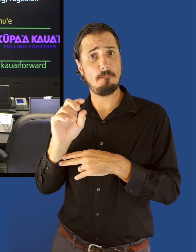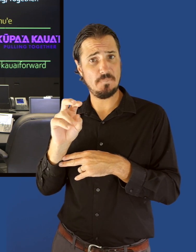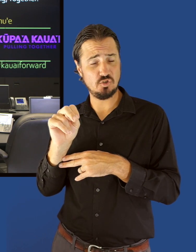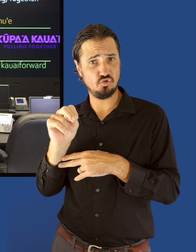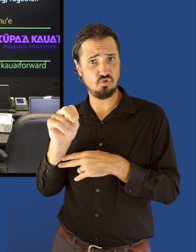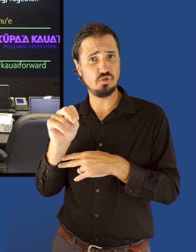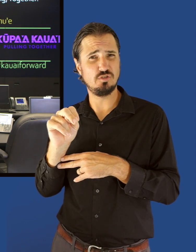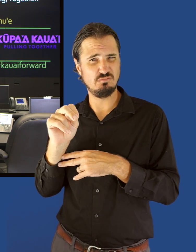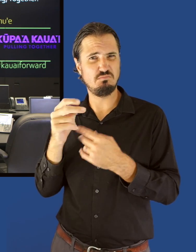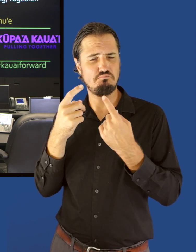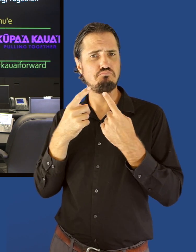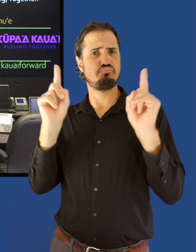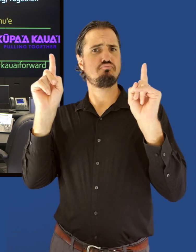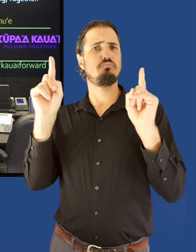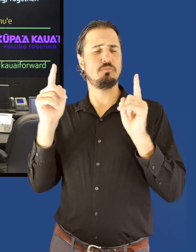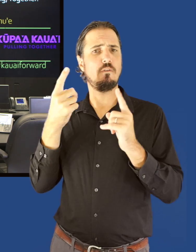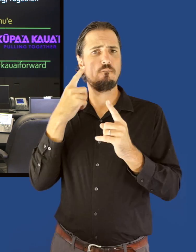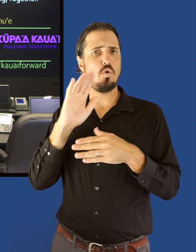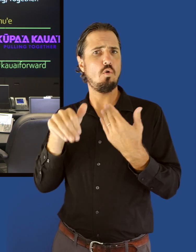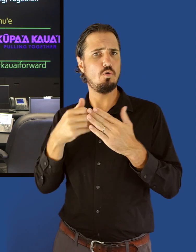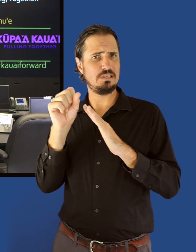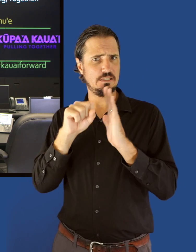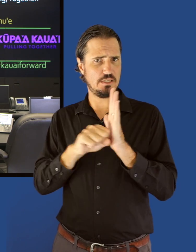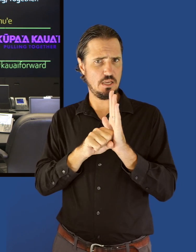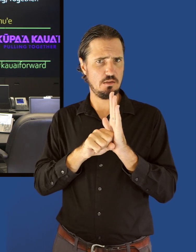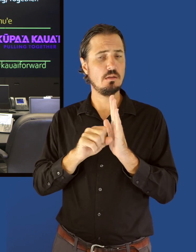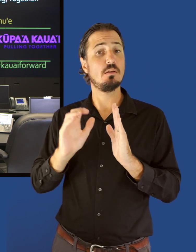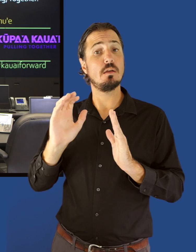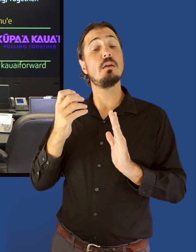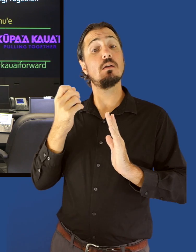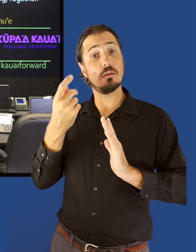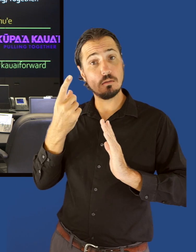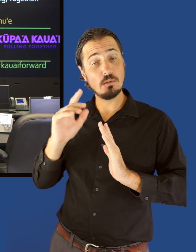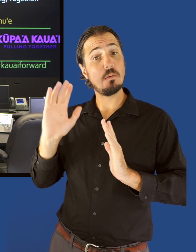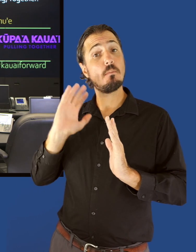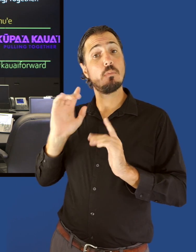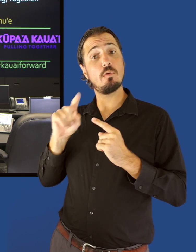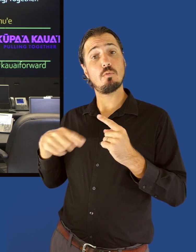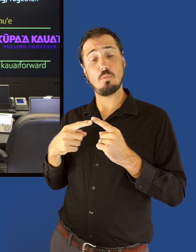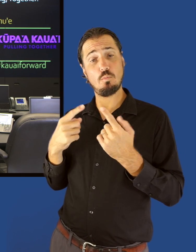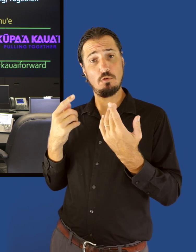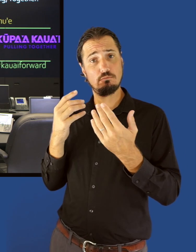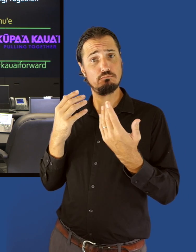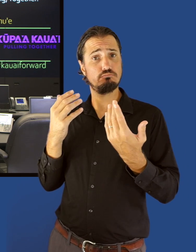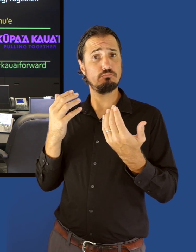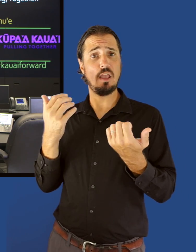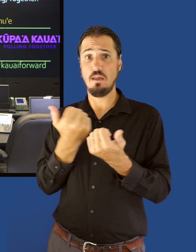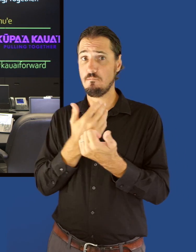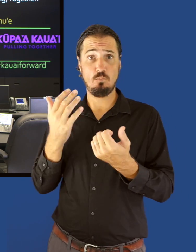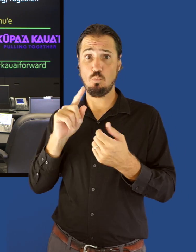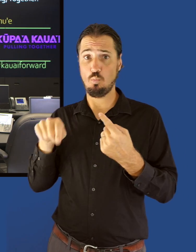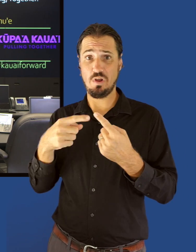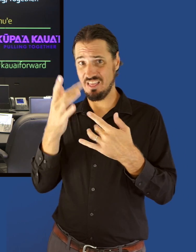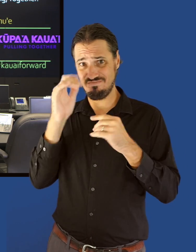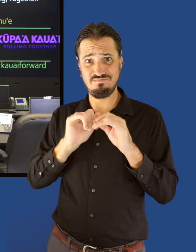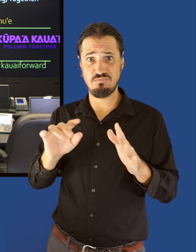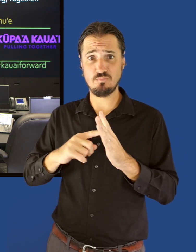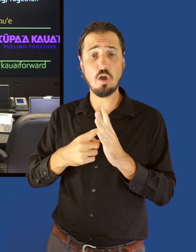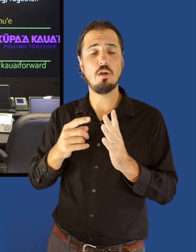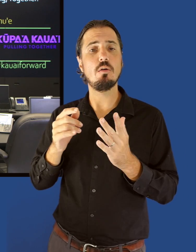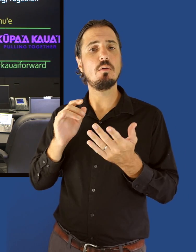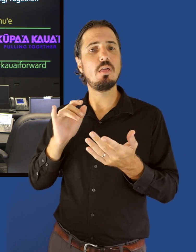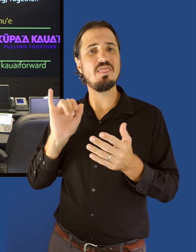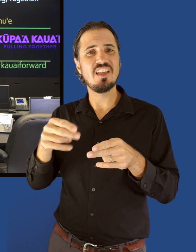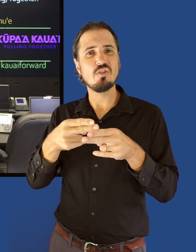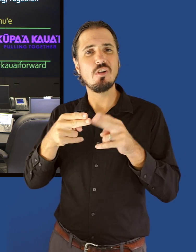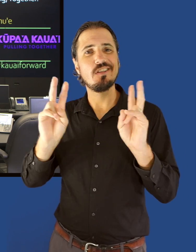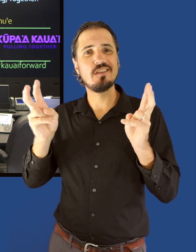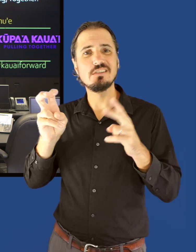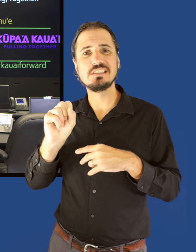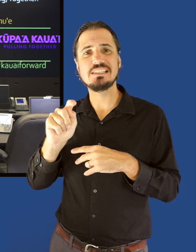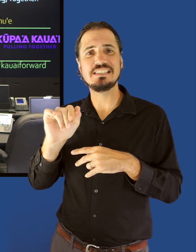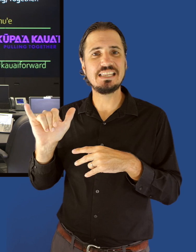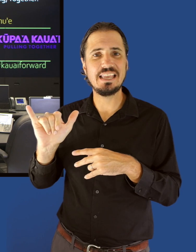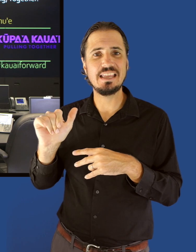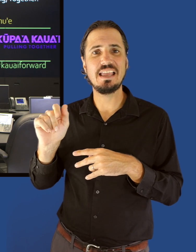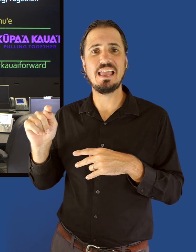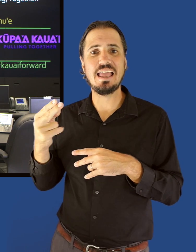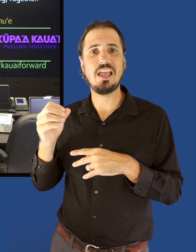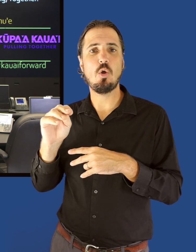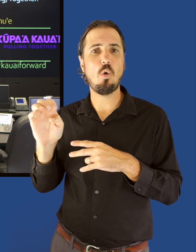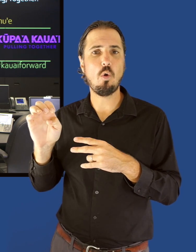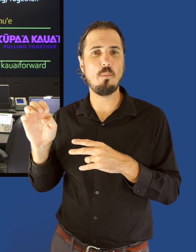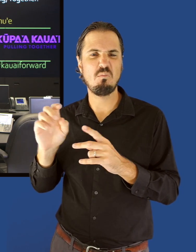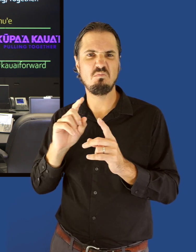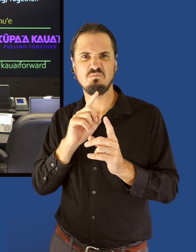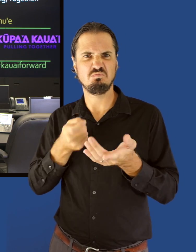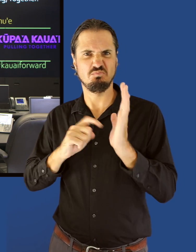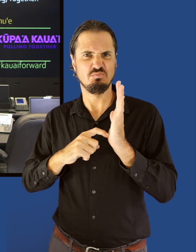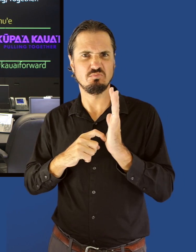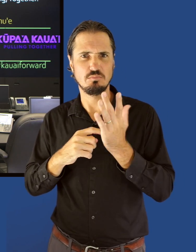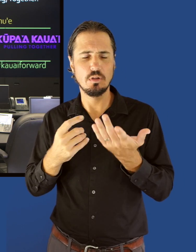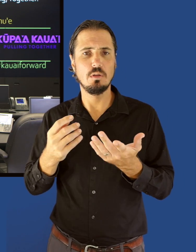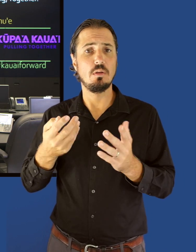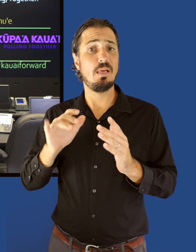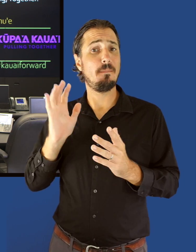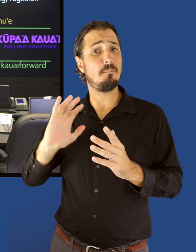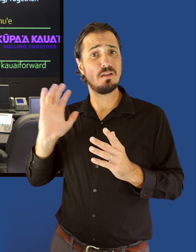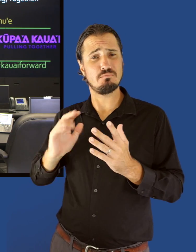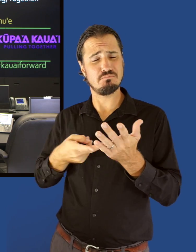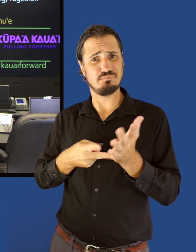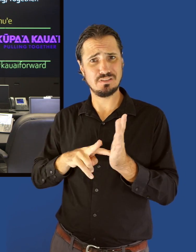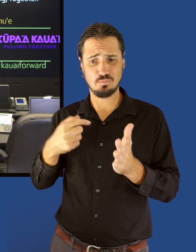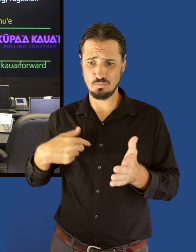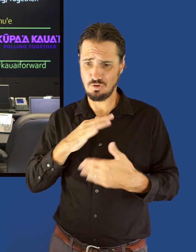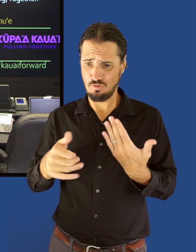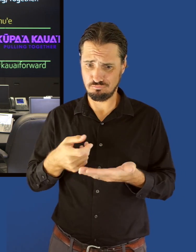impact level. At the start of the pandemic, our impact level was a ‘Stay at Home’ Order, which required all of us to stay home unless it was absolutely necessary to go out. Since that time, we